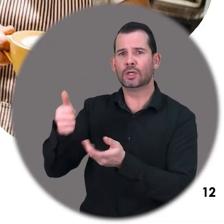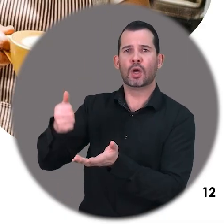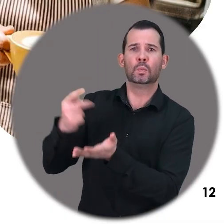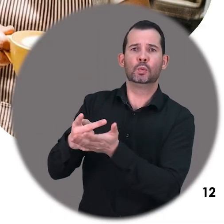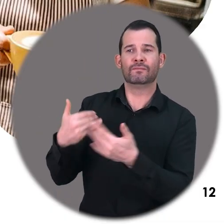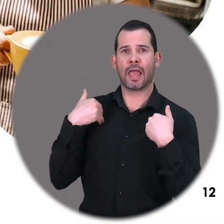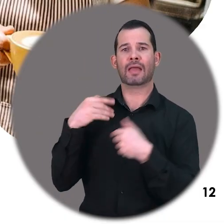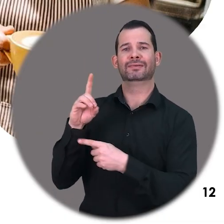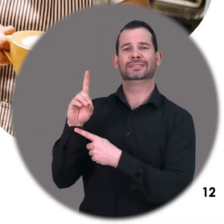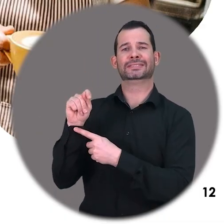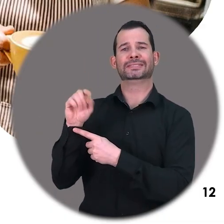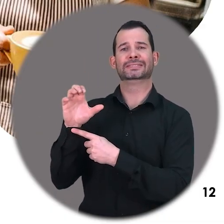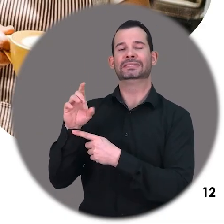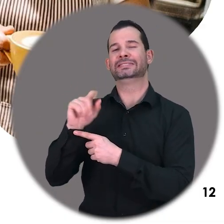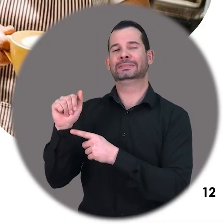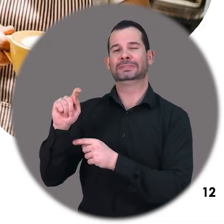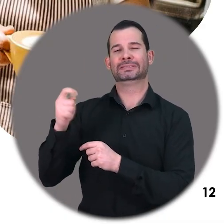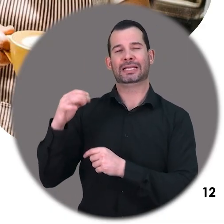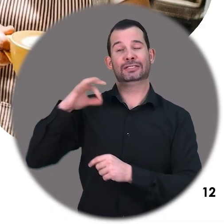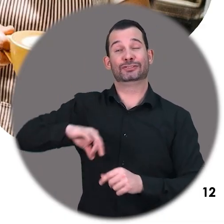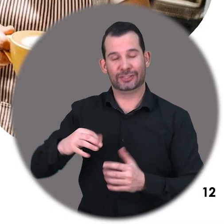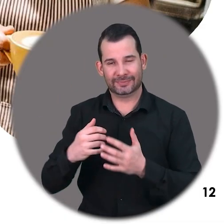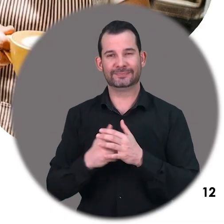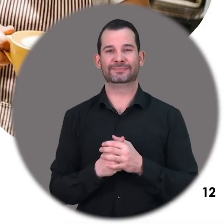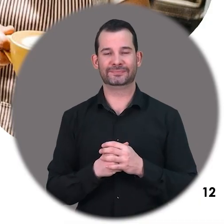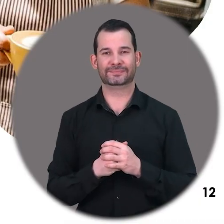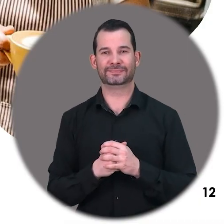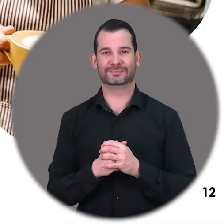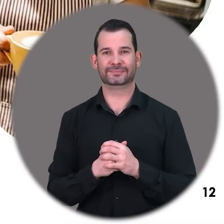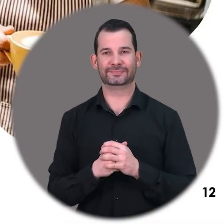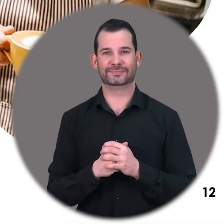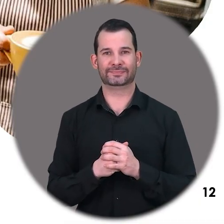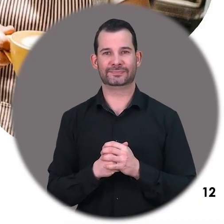for those approved for the disability tax credit, or DTC.